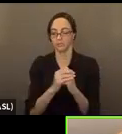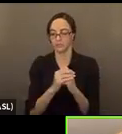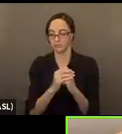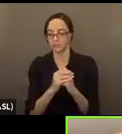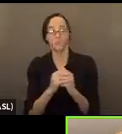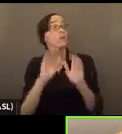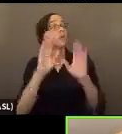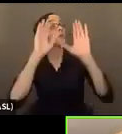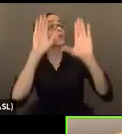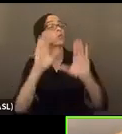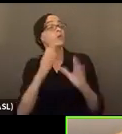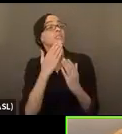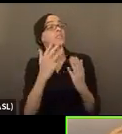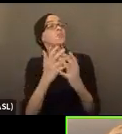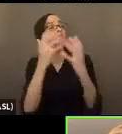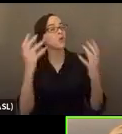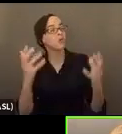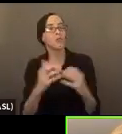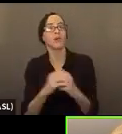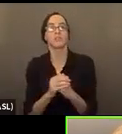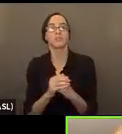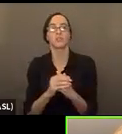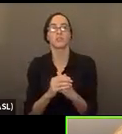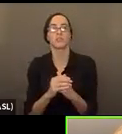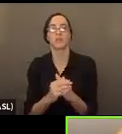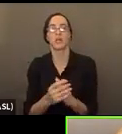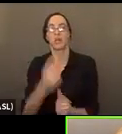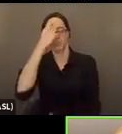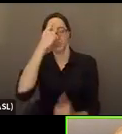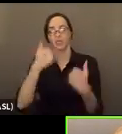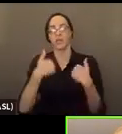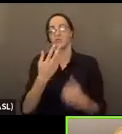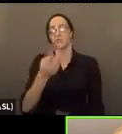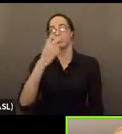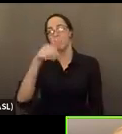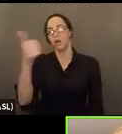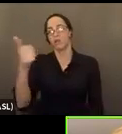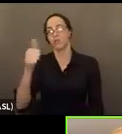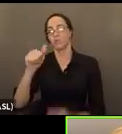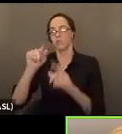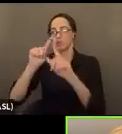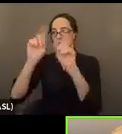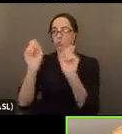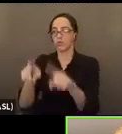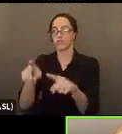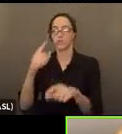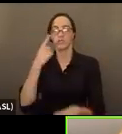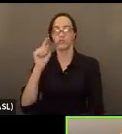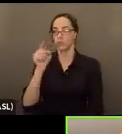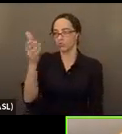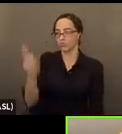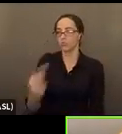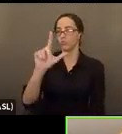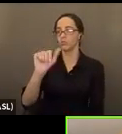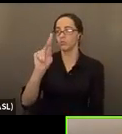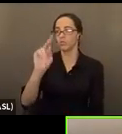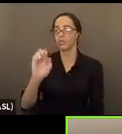let's see i think i have a couple other questions for you lake also um somebody wanted to know if